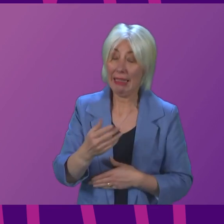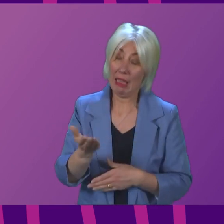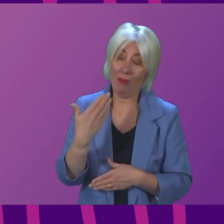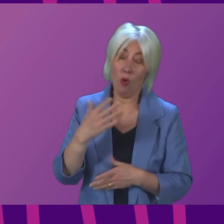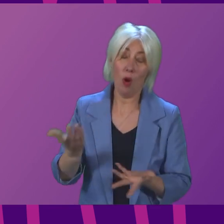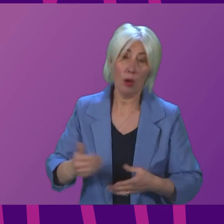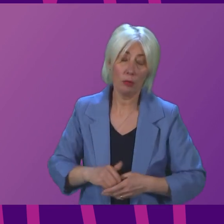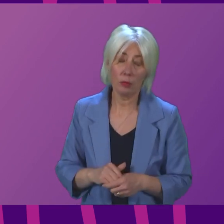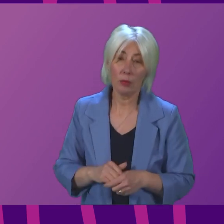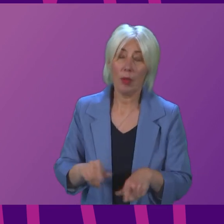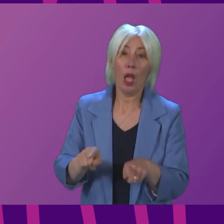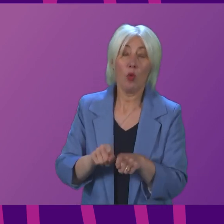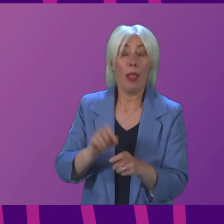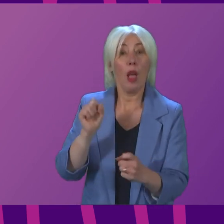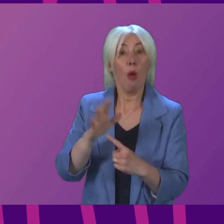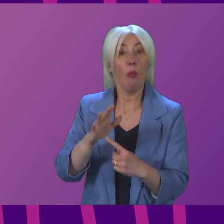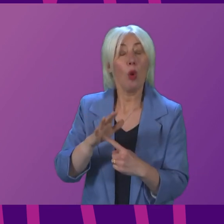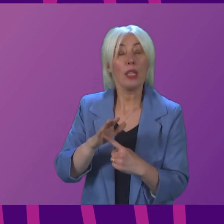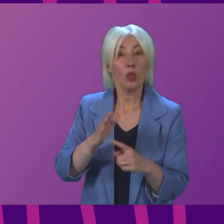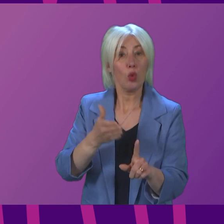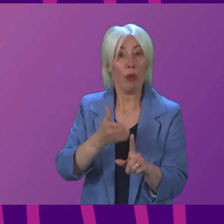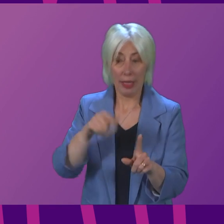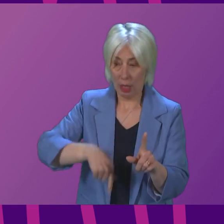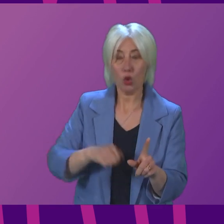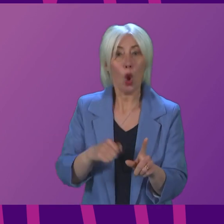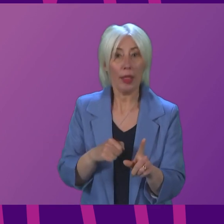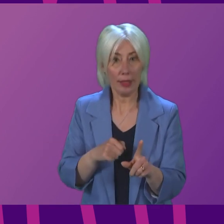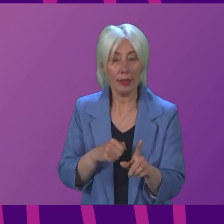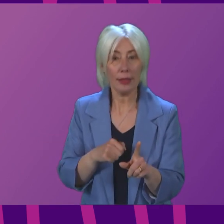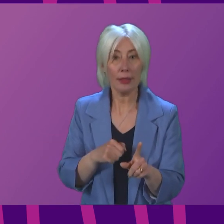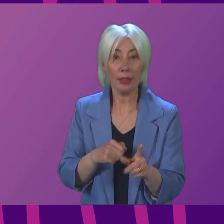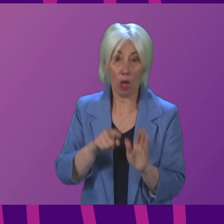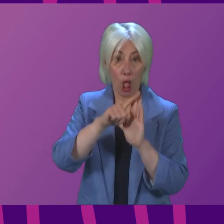It is also important to recognise that, in Scotland—as a matter of law under the Age